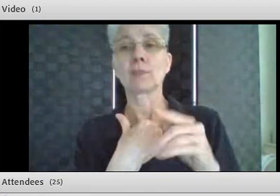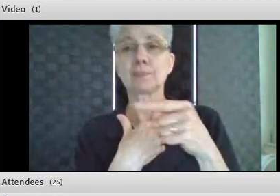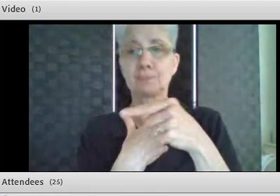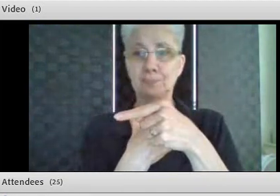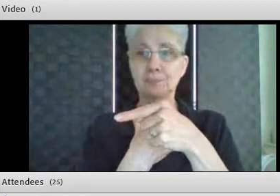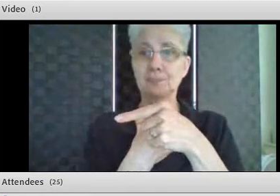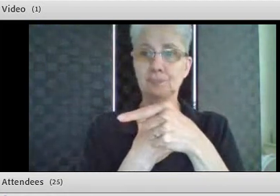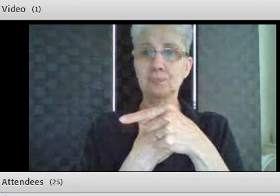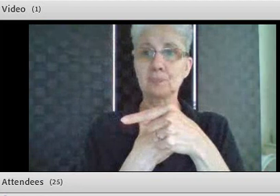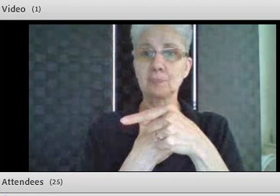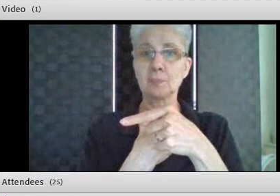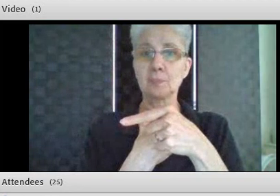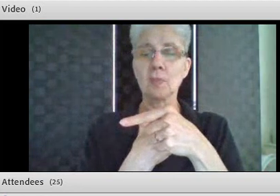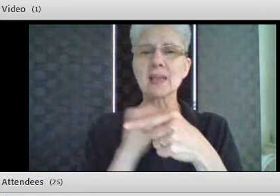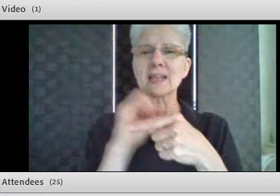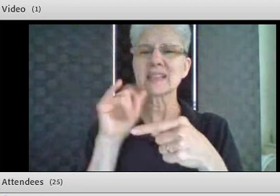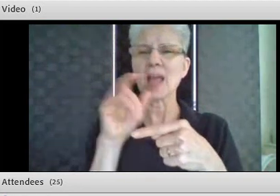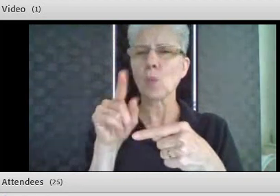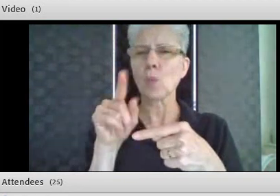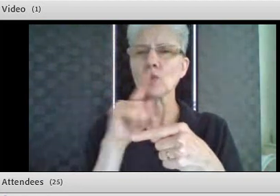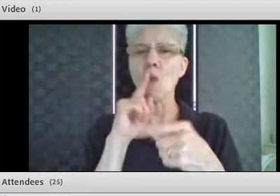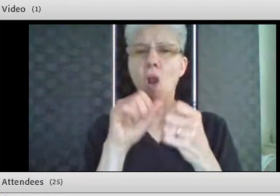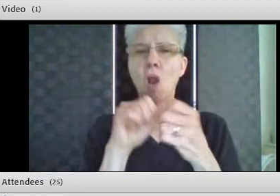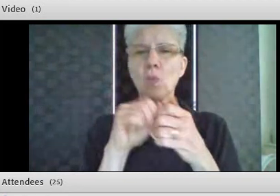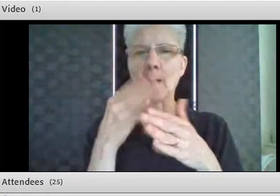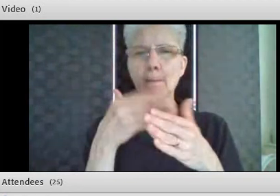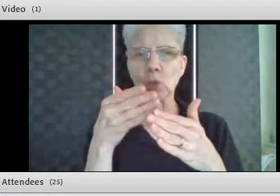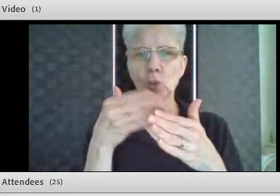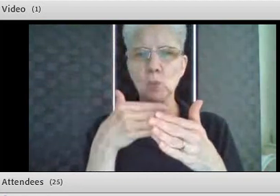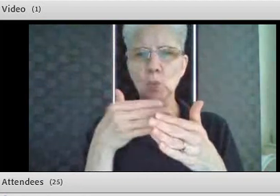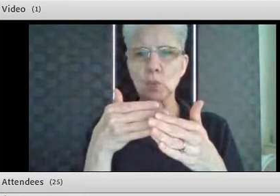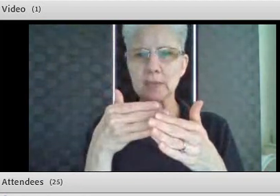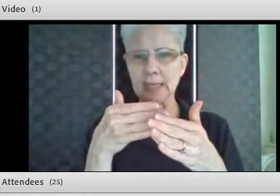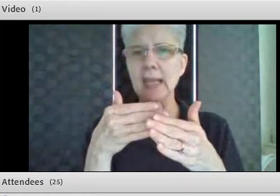Let's see. Hilary: Oh, we're going to enable it for you. You're going to -- Ryan: There we go. Hilary: There.